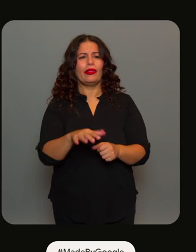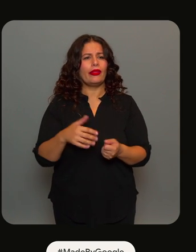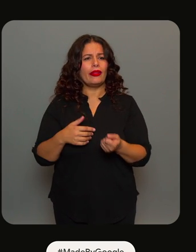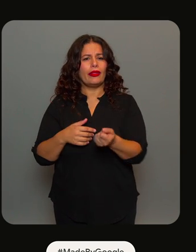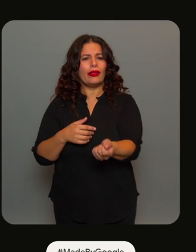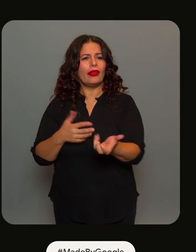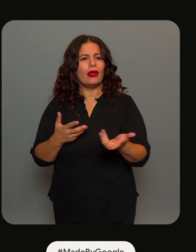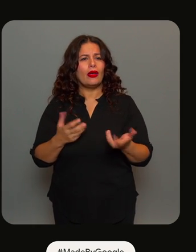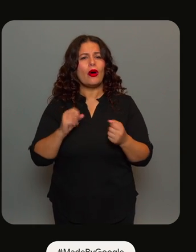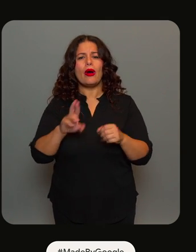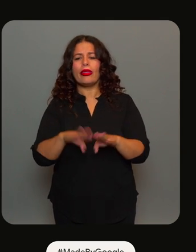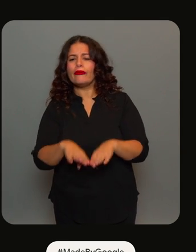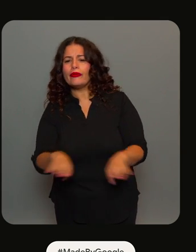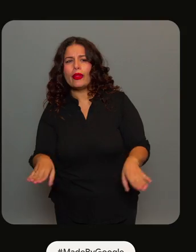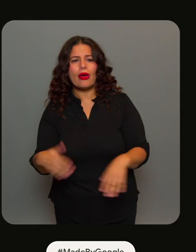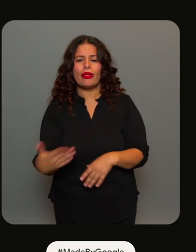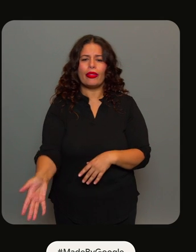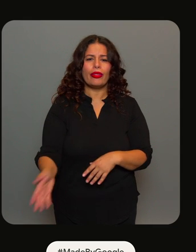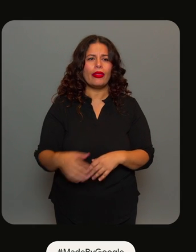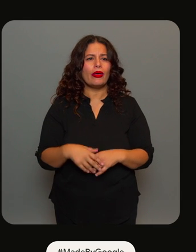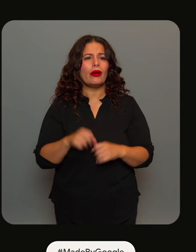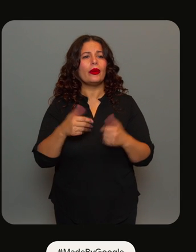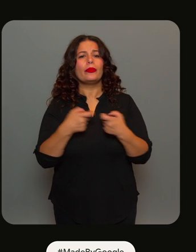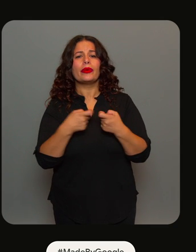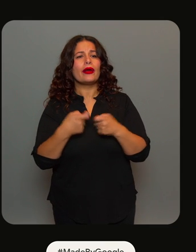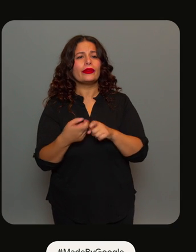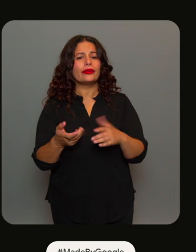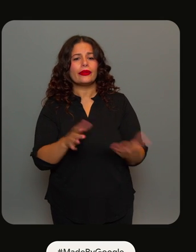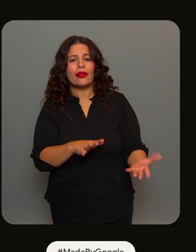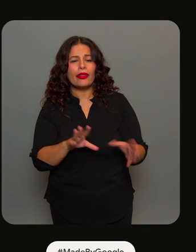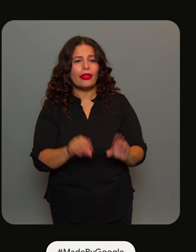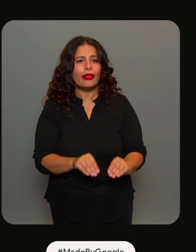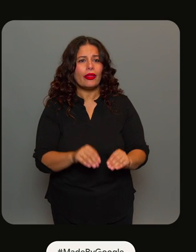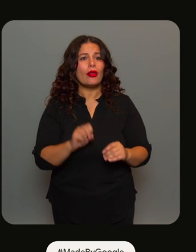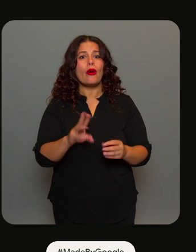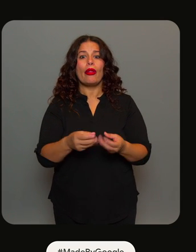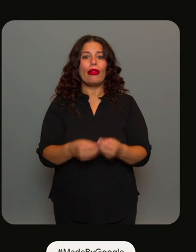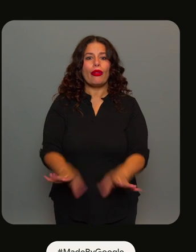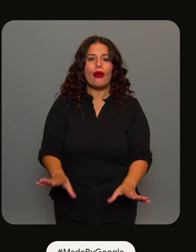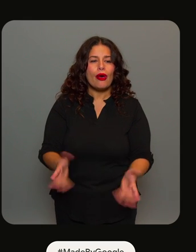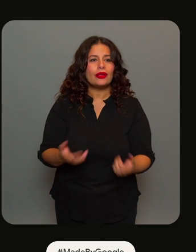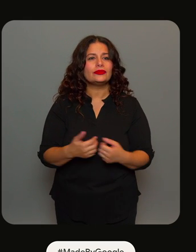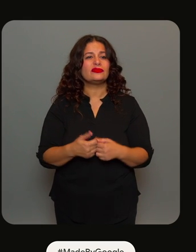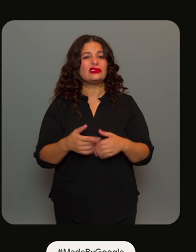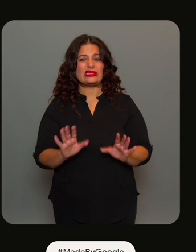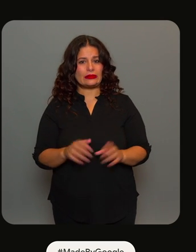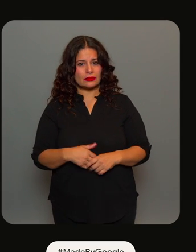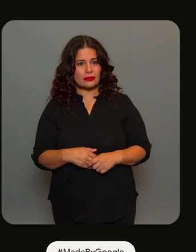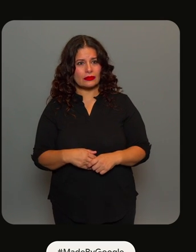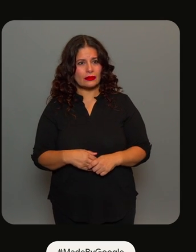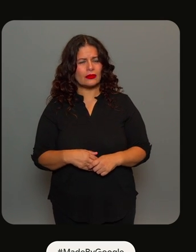Hidden away in a drawer, misplaced, presenting a tripping hazard, or just out of battery.